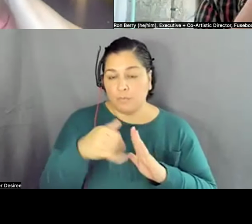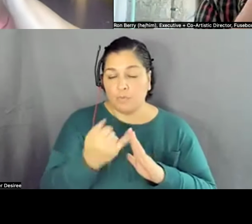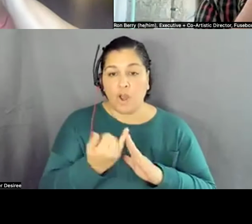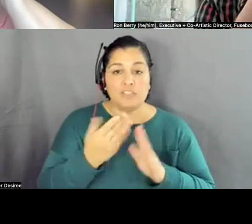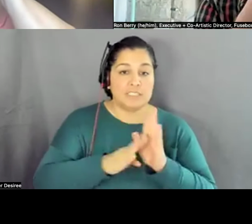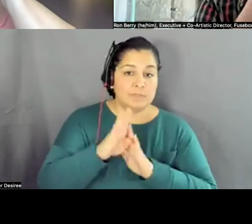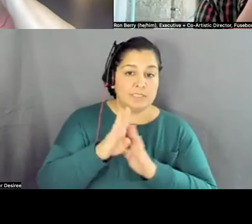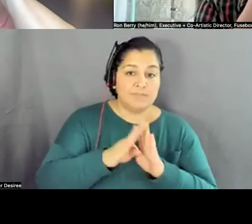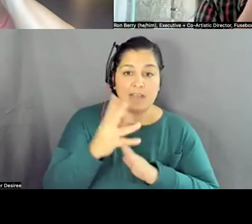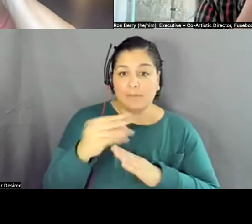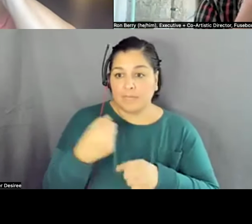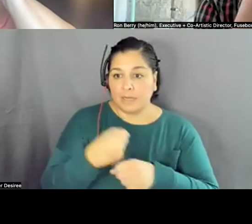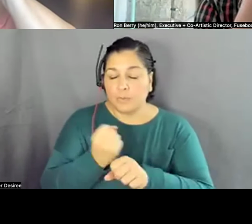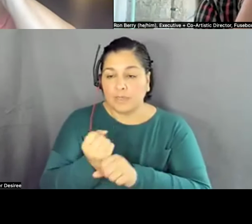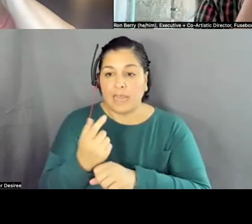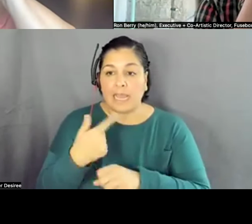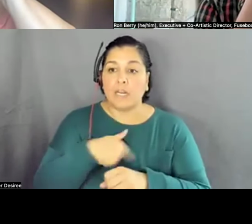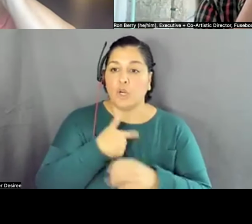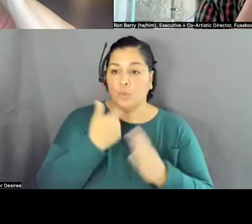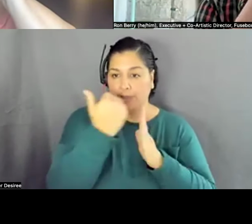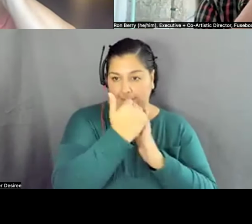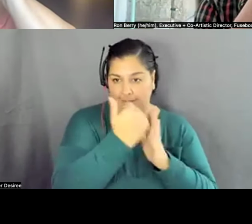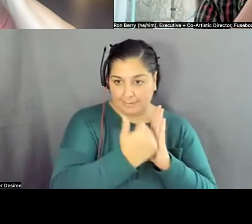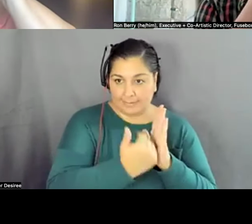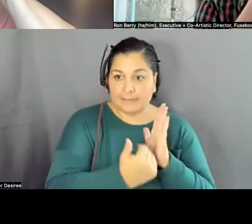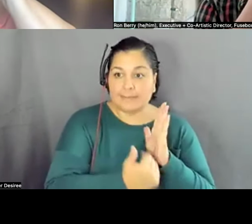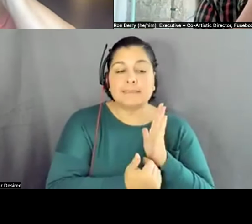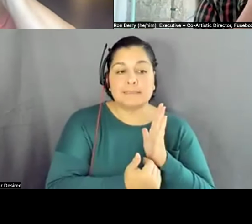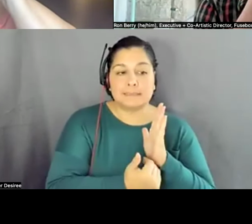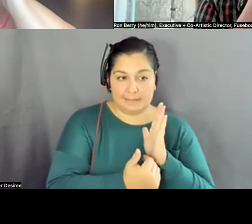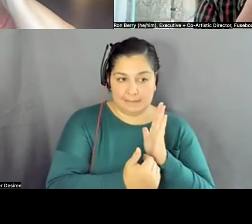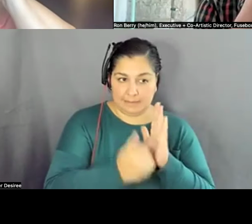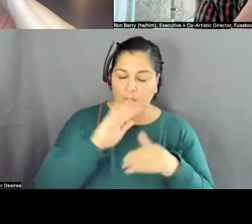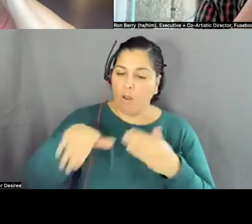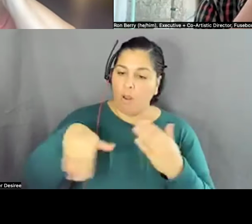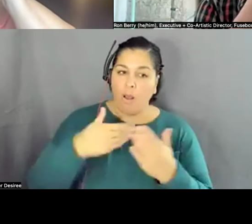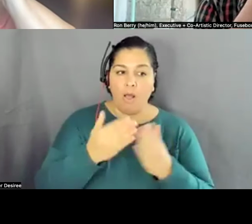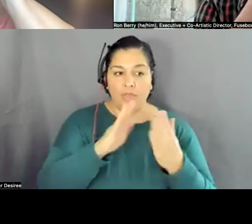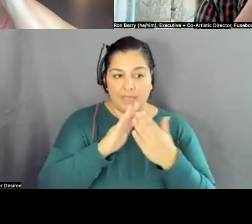And so we list inside of those all the communities and organization tions